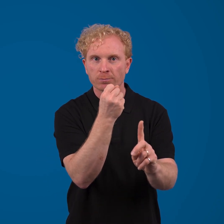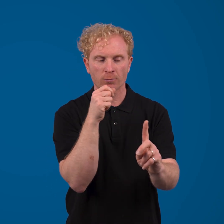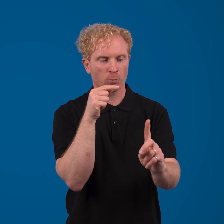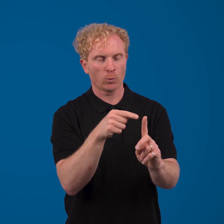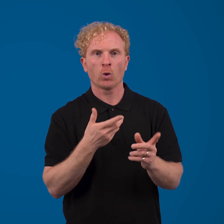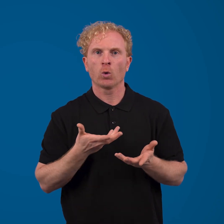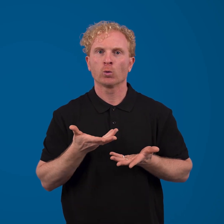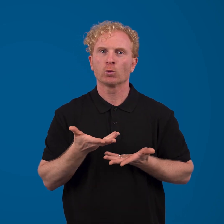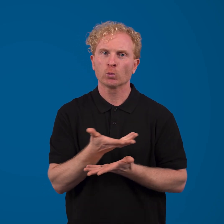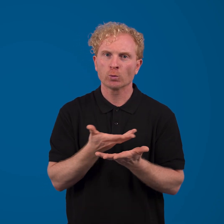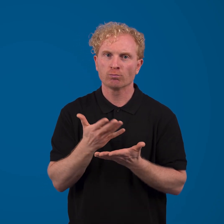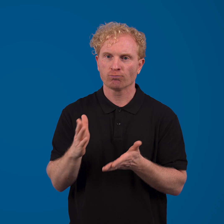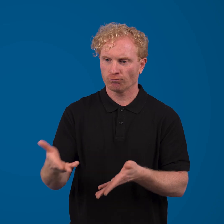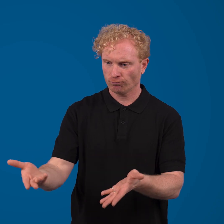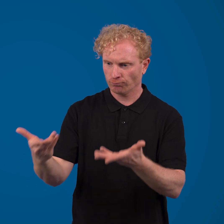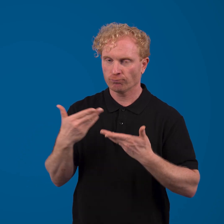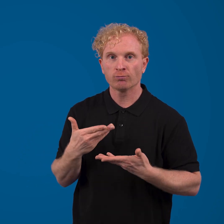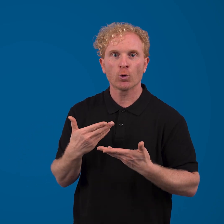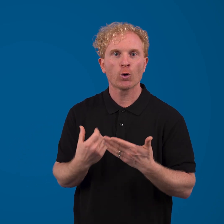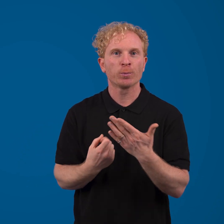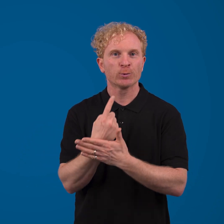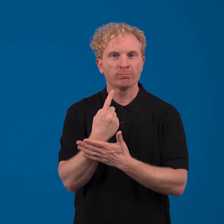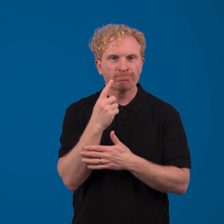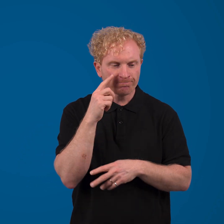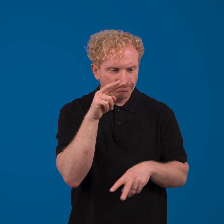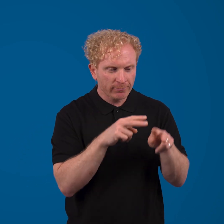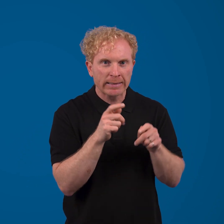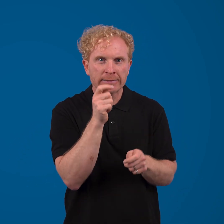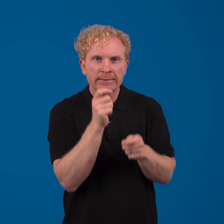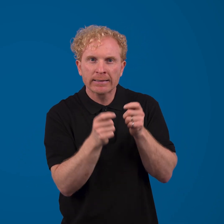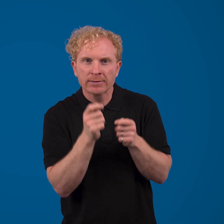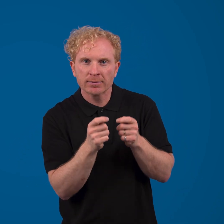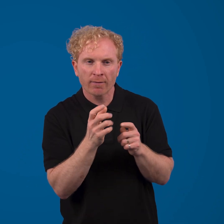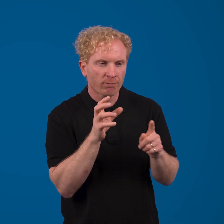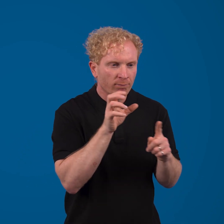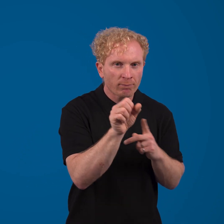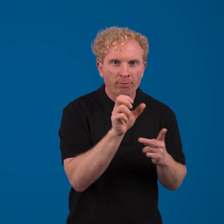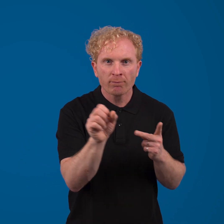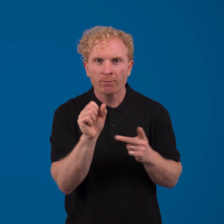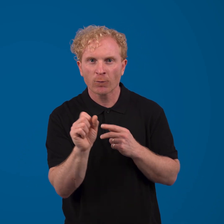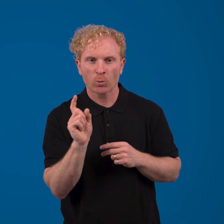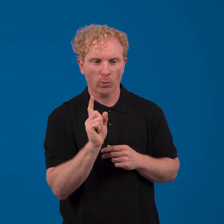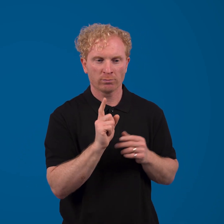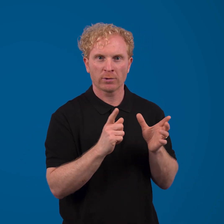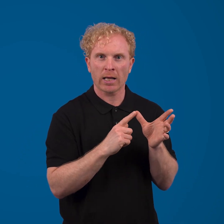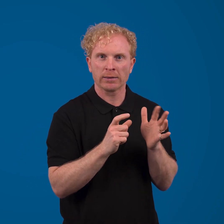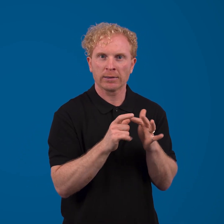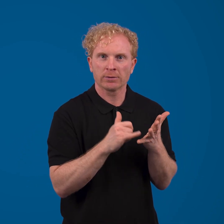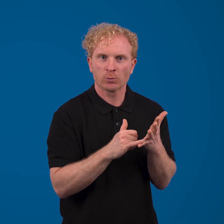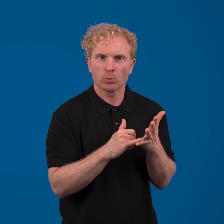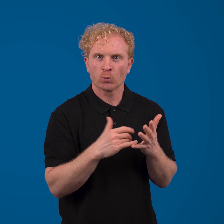Consultation provided an opportunity to test out our findings about ADS,